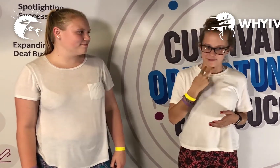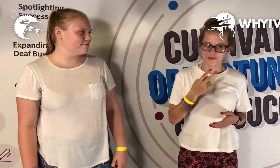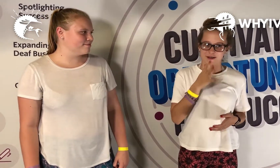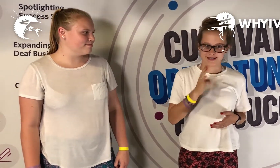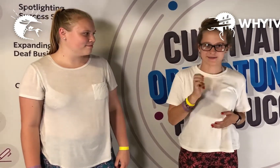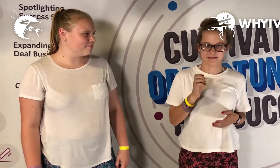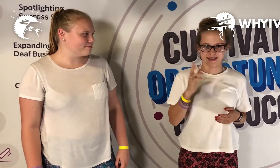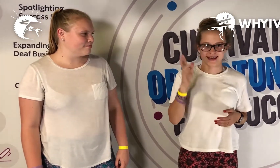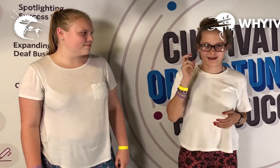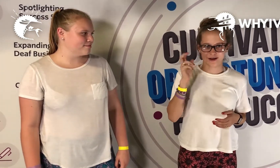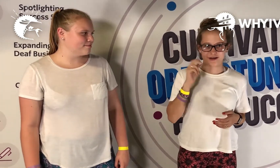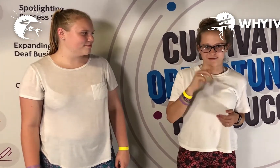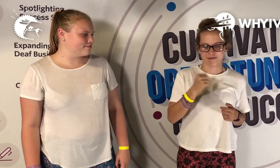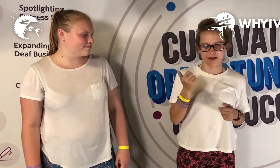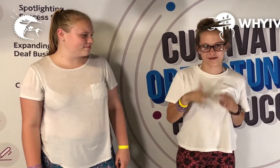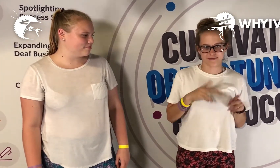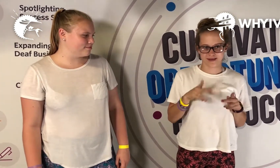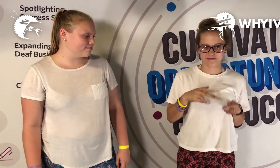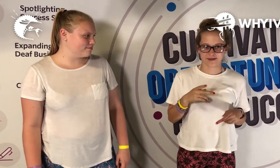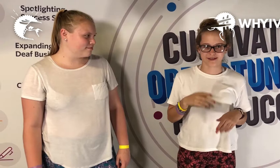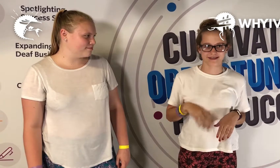is being heard by other people.